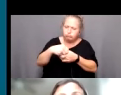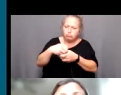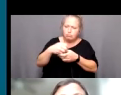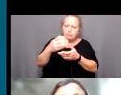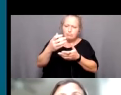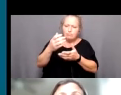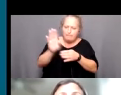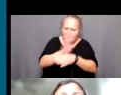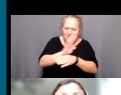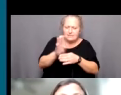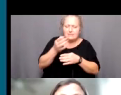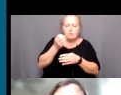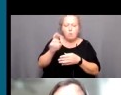business or a sector.